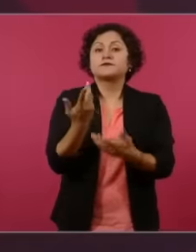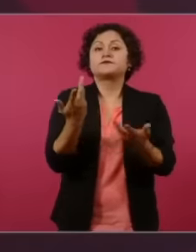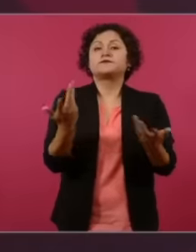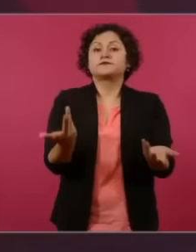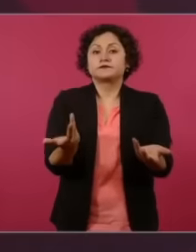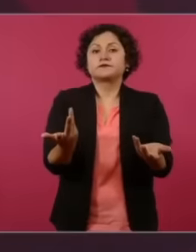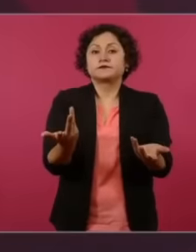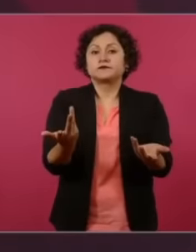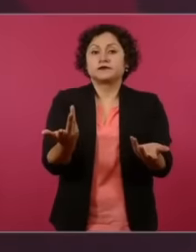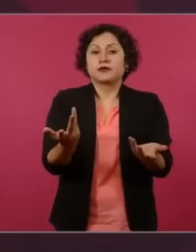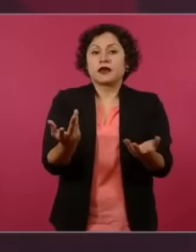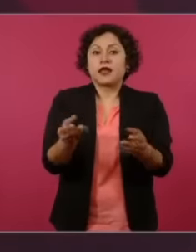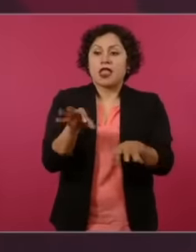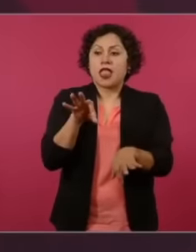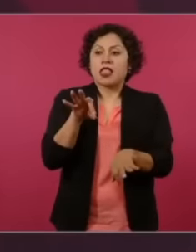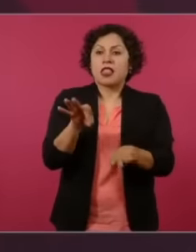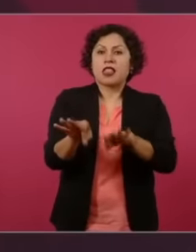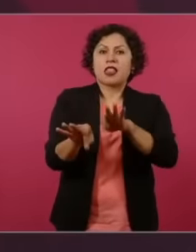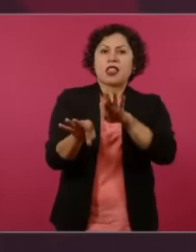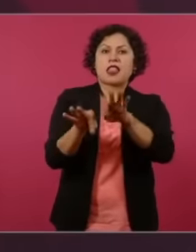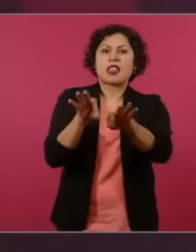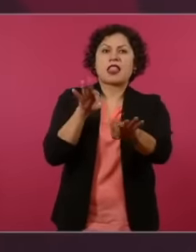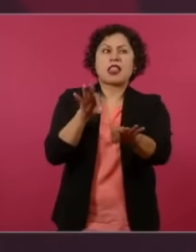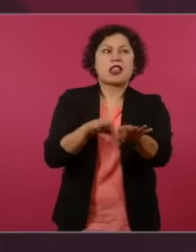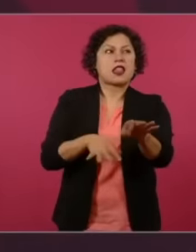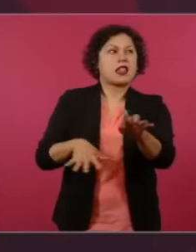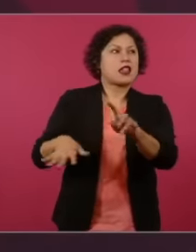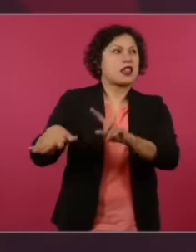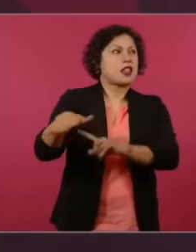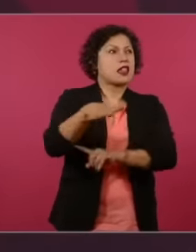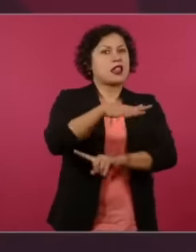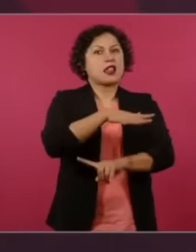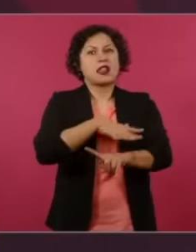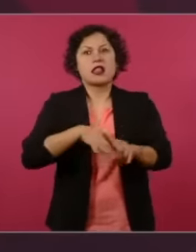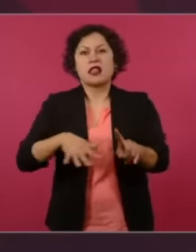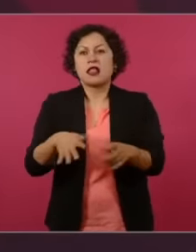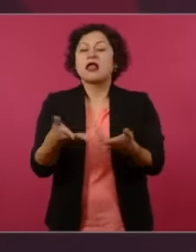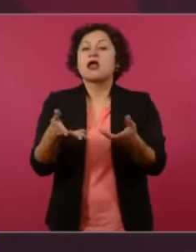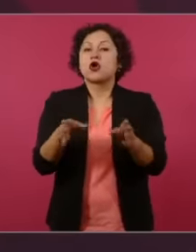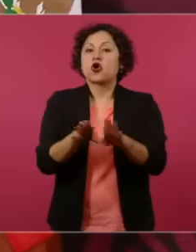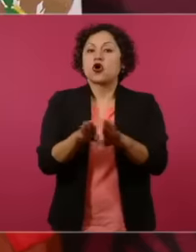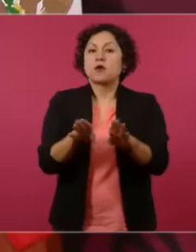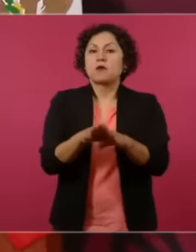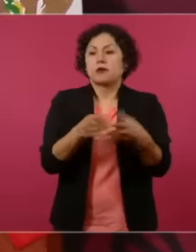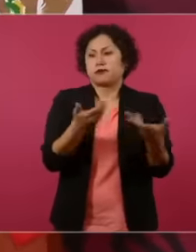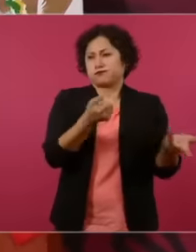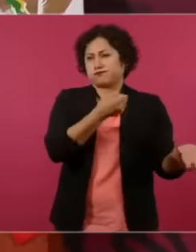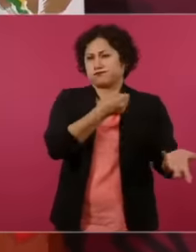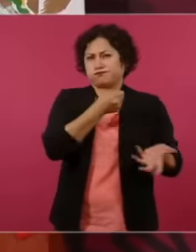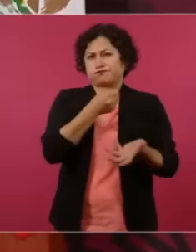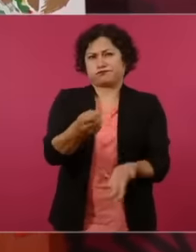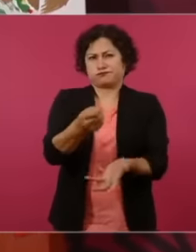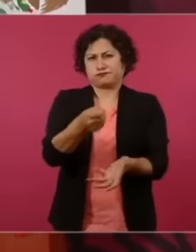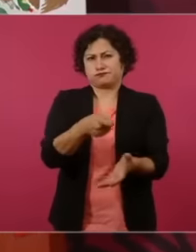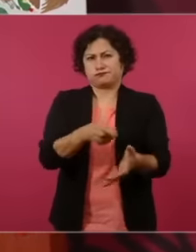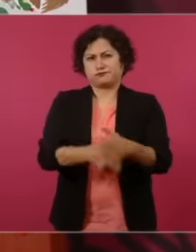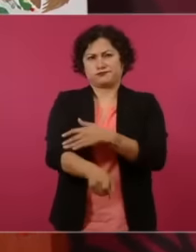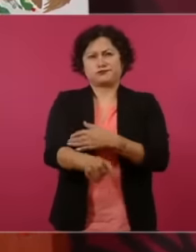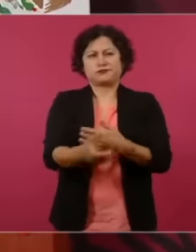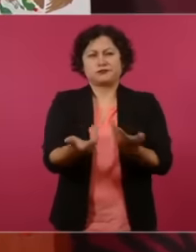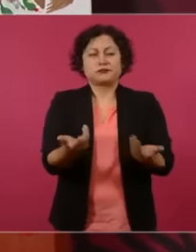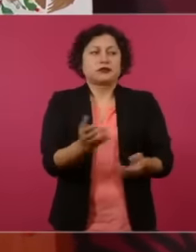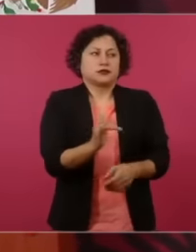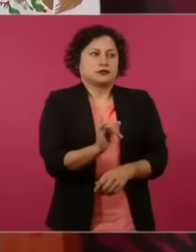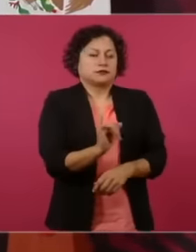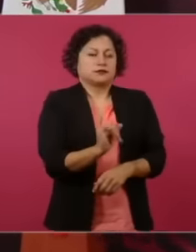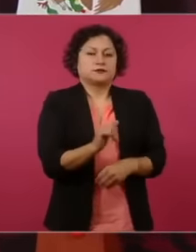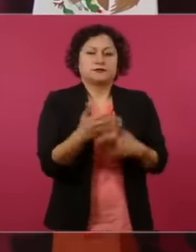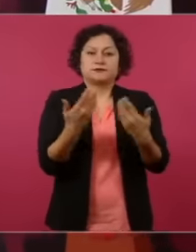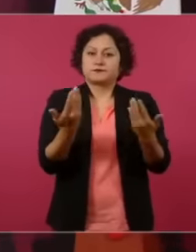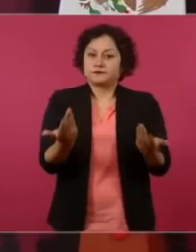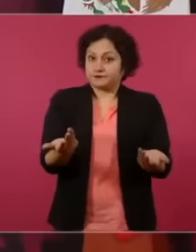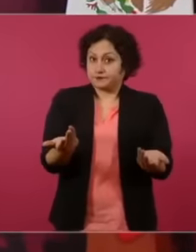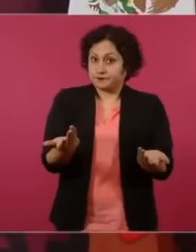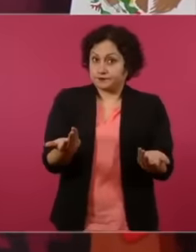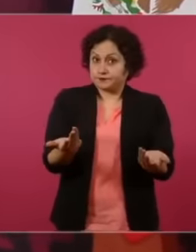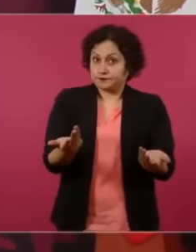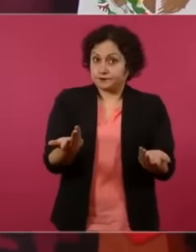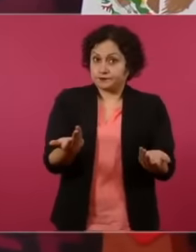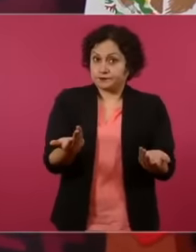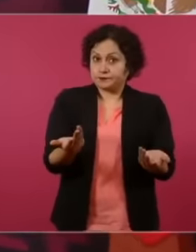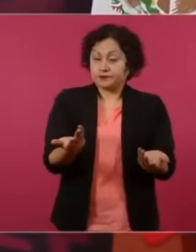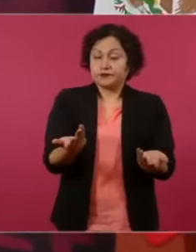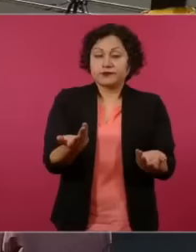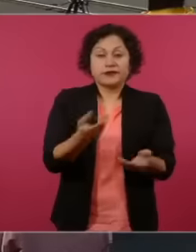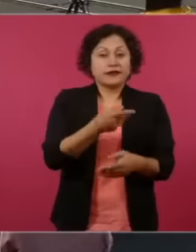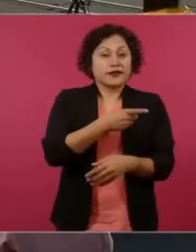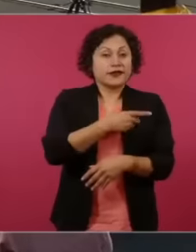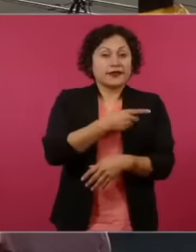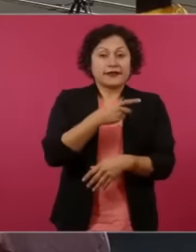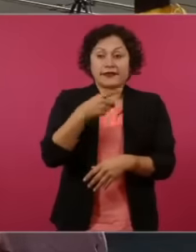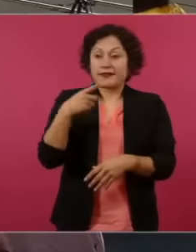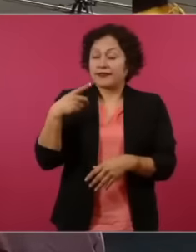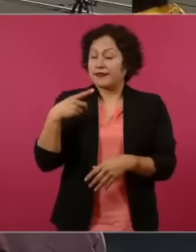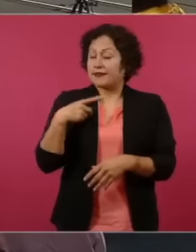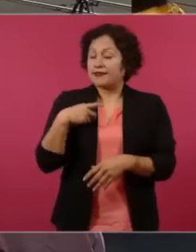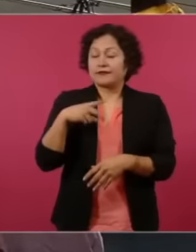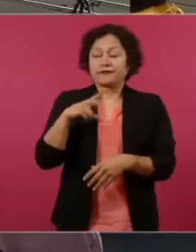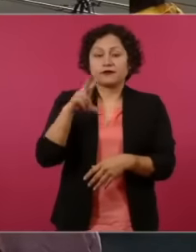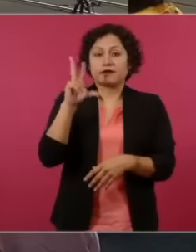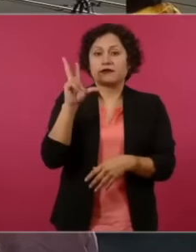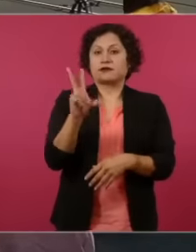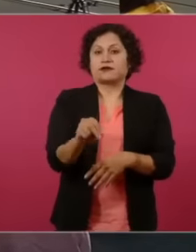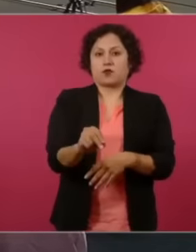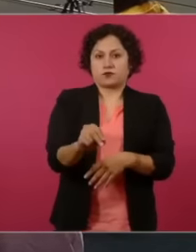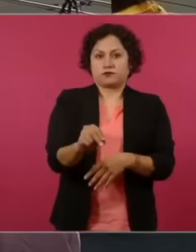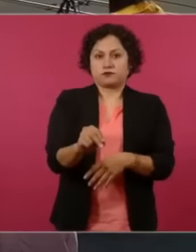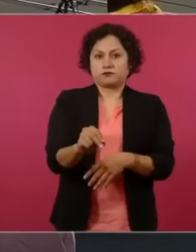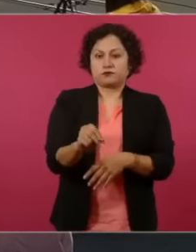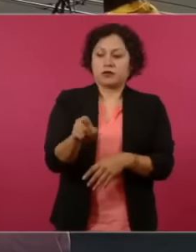environment, or how they created it with money, that's how it is, eh. There should be no purchase of loyalties,